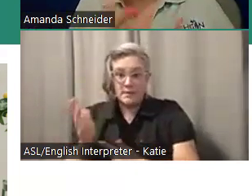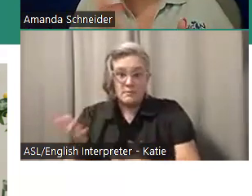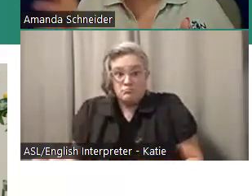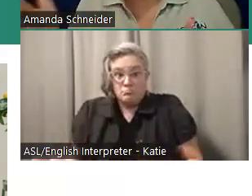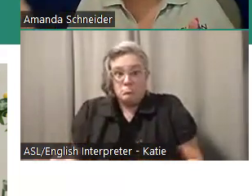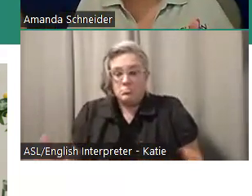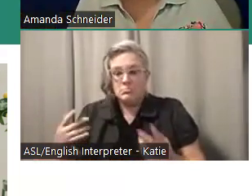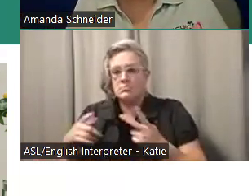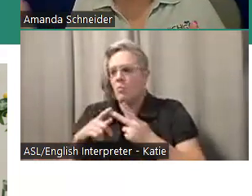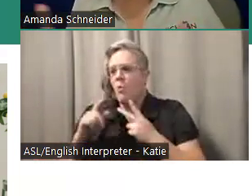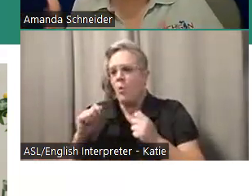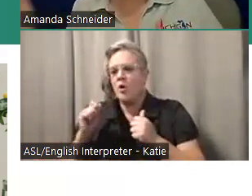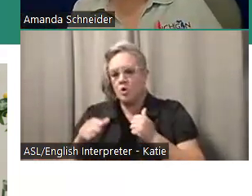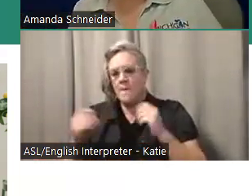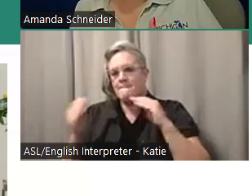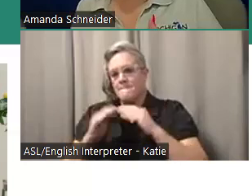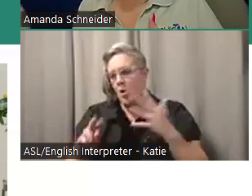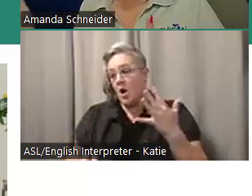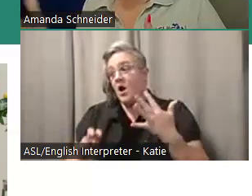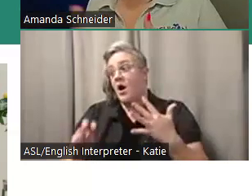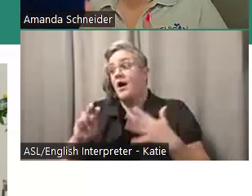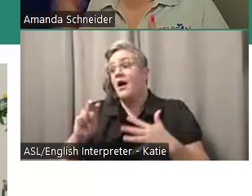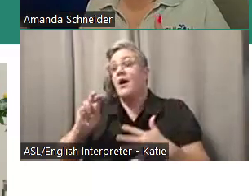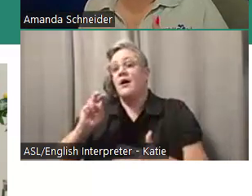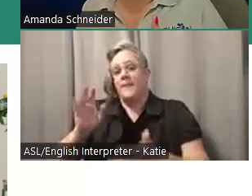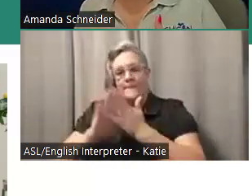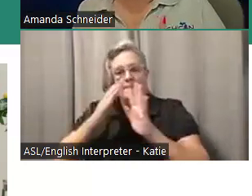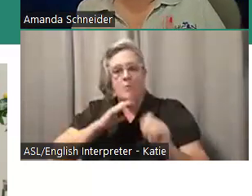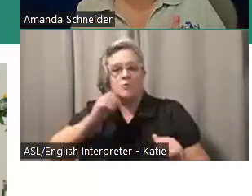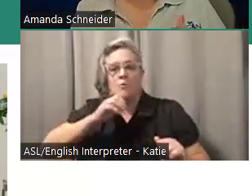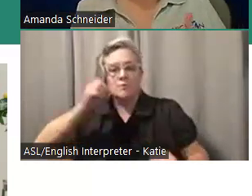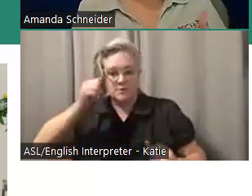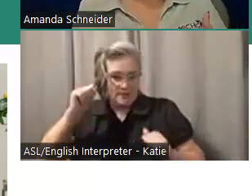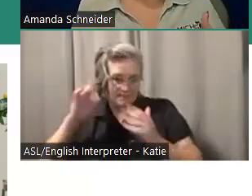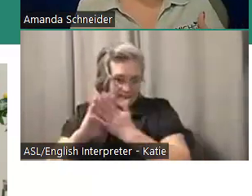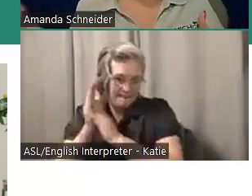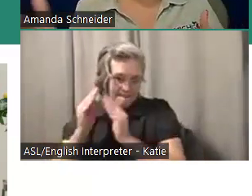Or maybe as you work your way up, as they grow older, um, into that longer amount of time.